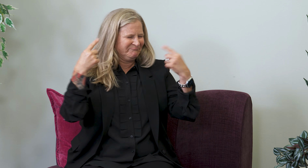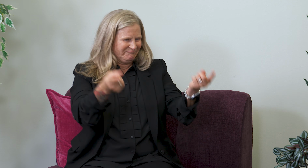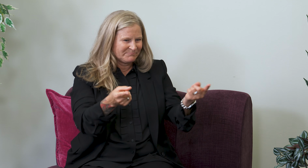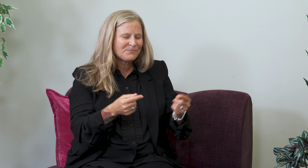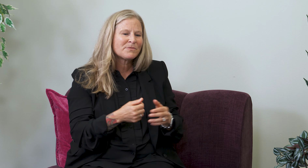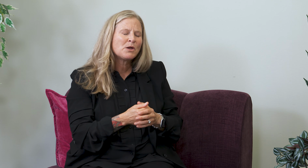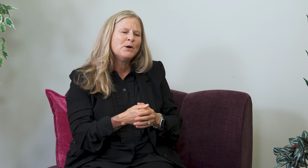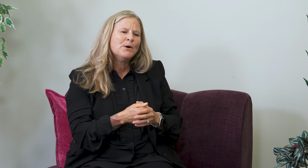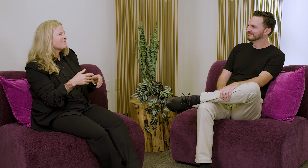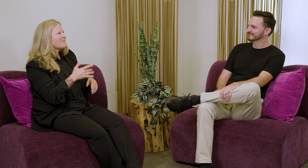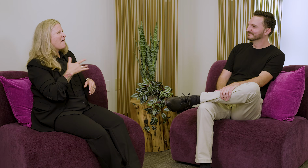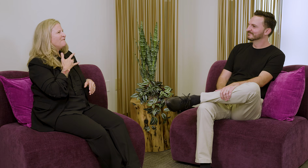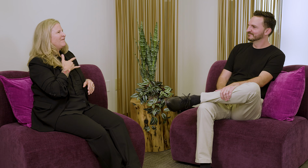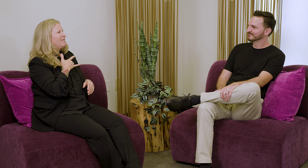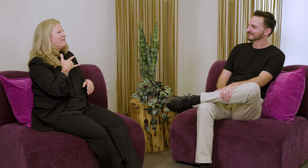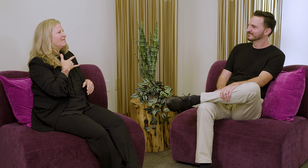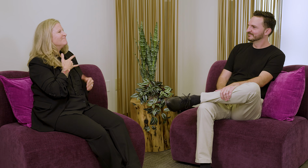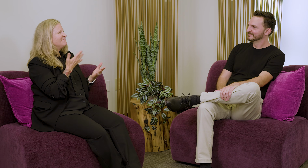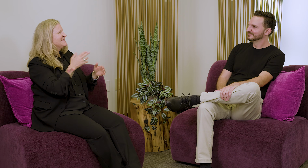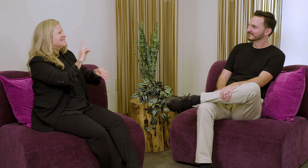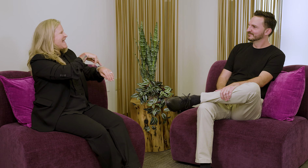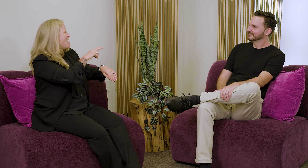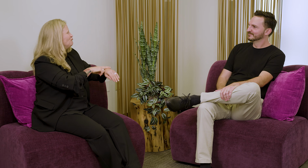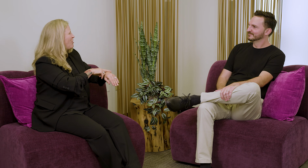of supporting the Deaf community, and it always has been.